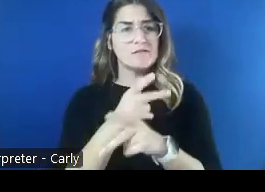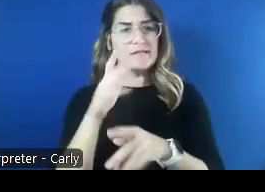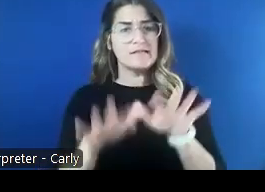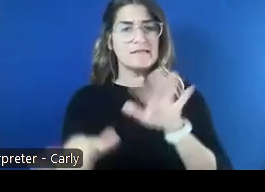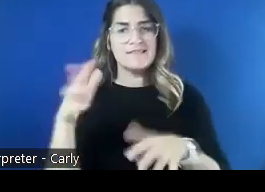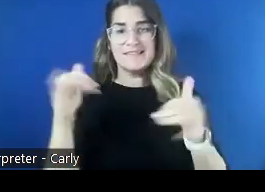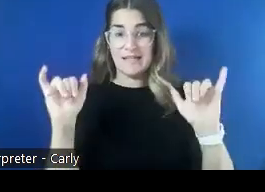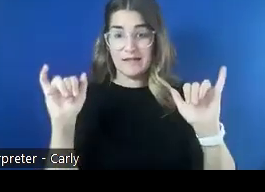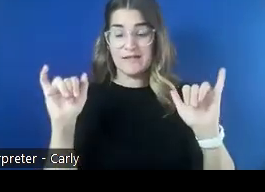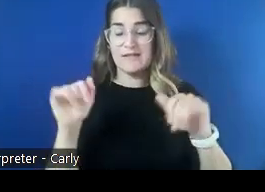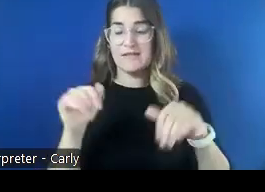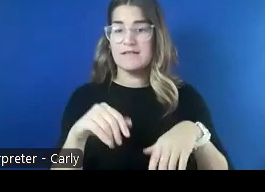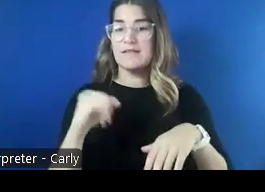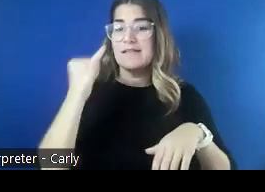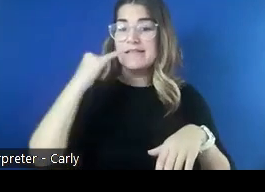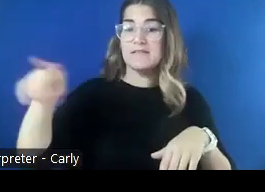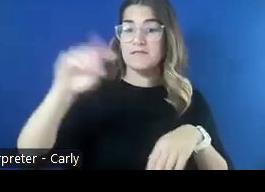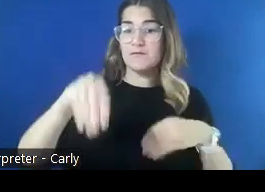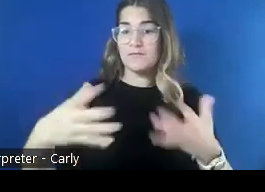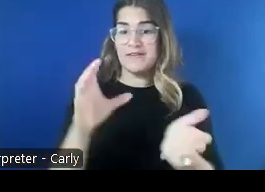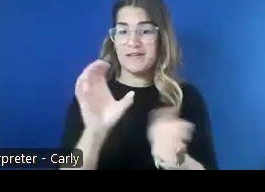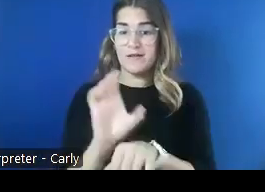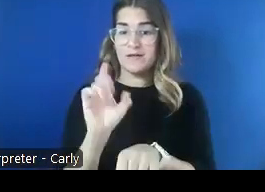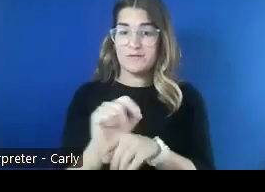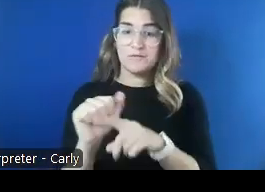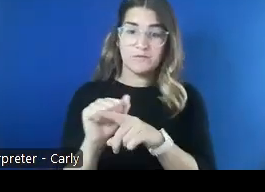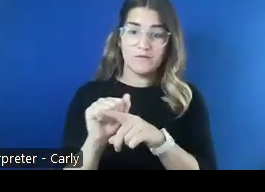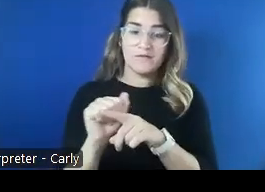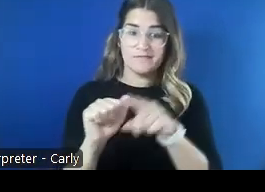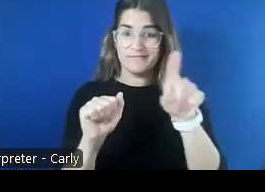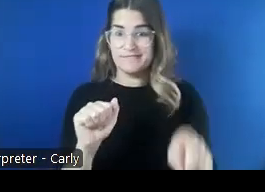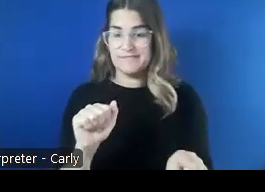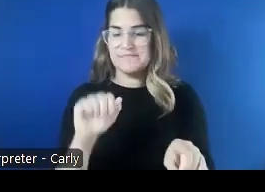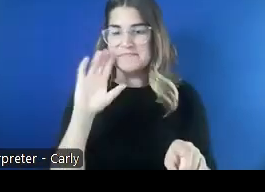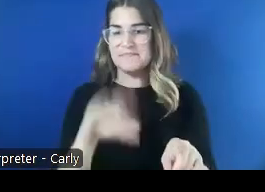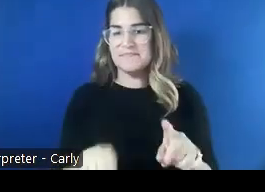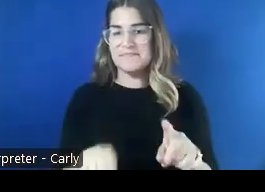for those of you who provide consultation and training you know that when you start um a new